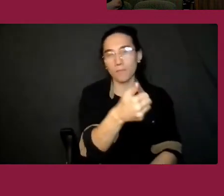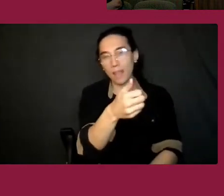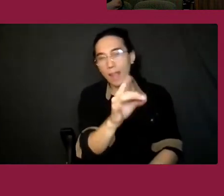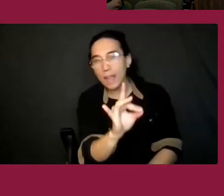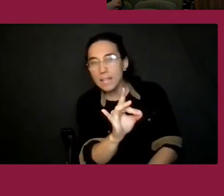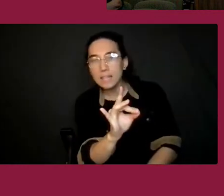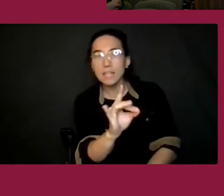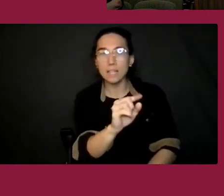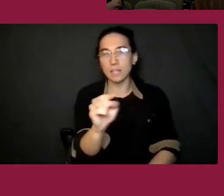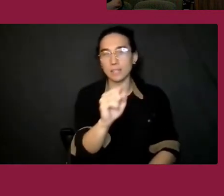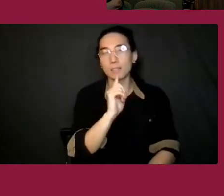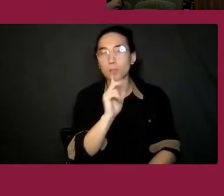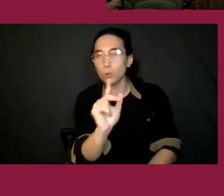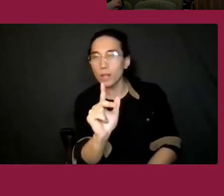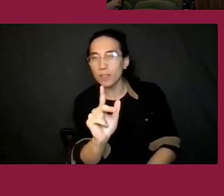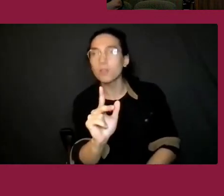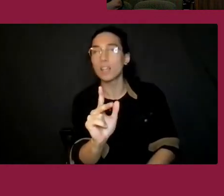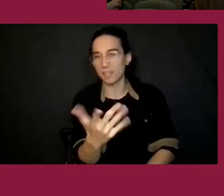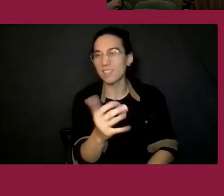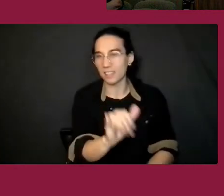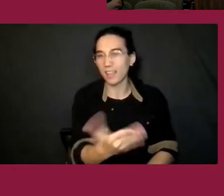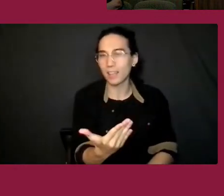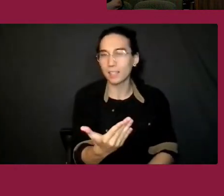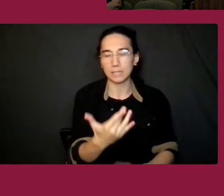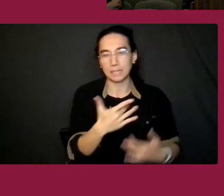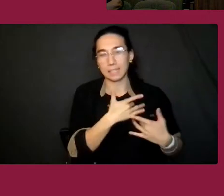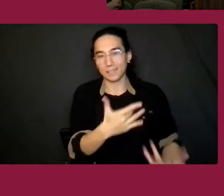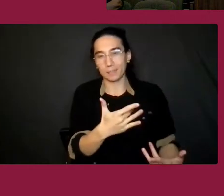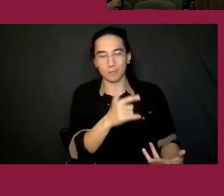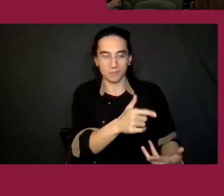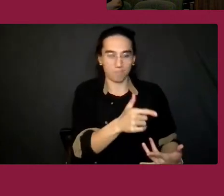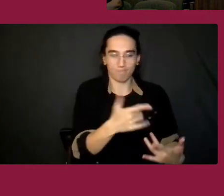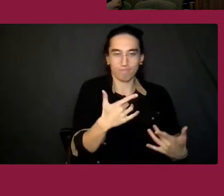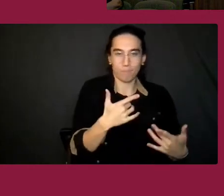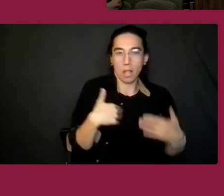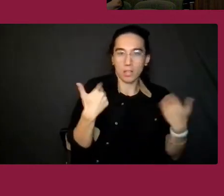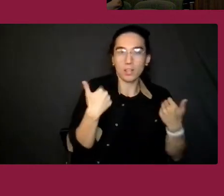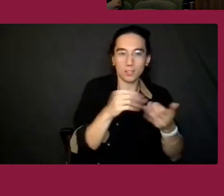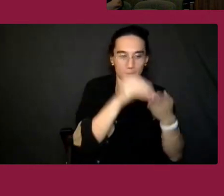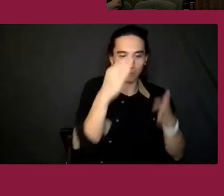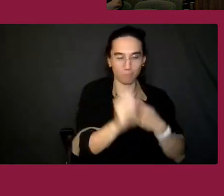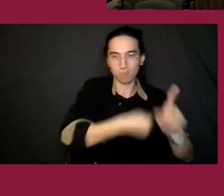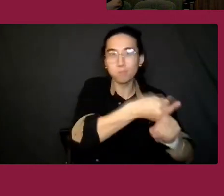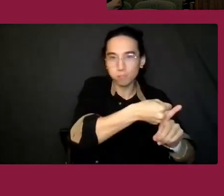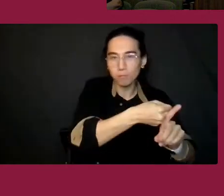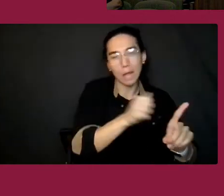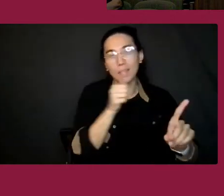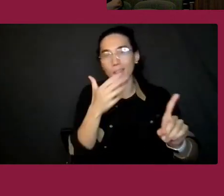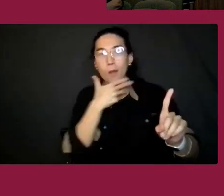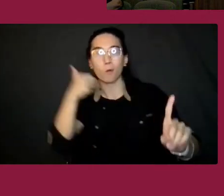students that we're serving in our post, in the baccalaureate area. So,